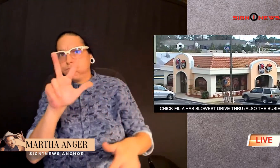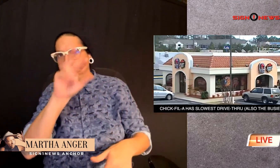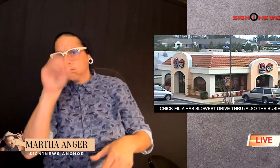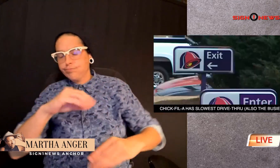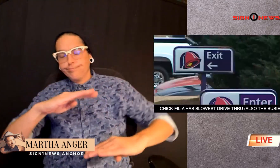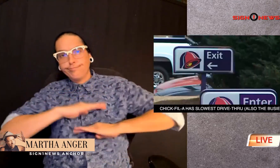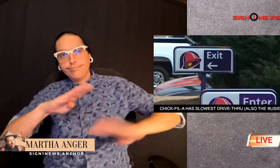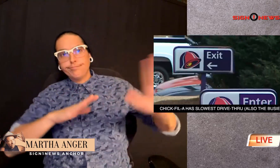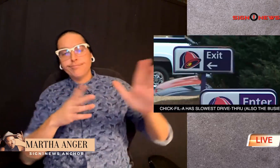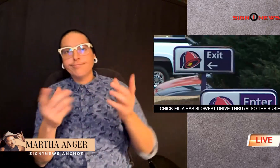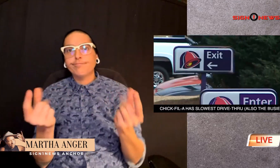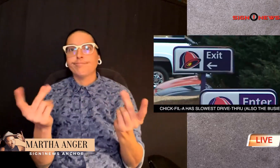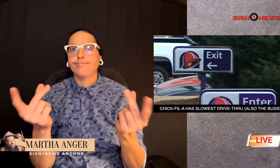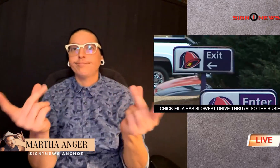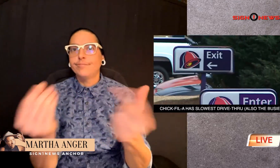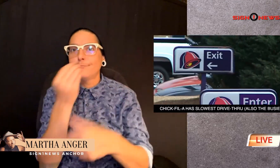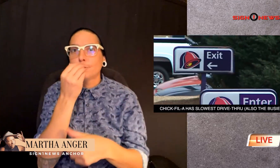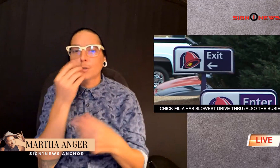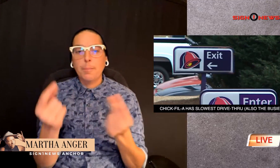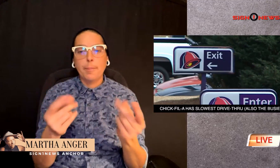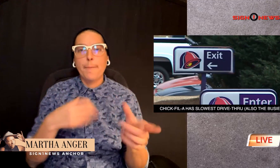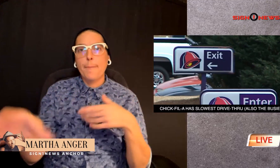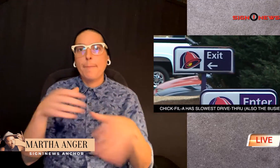a 93% satisfaction rating for Speed